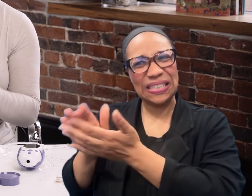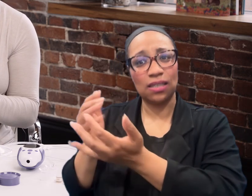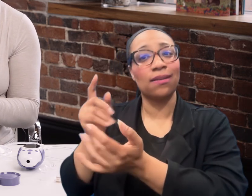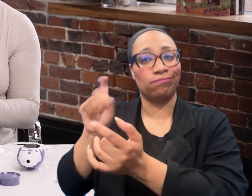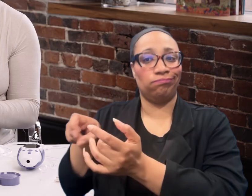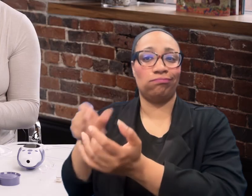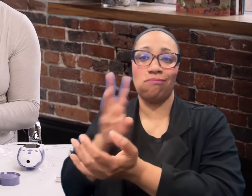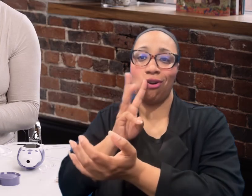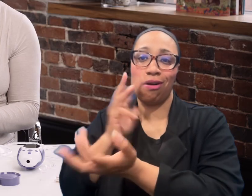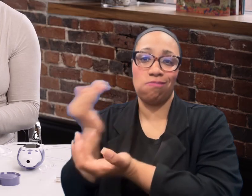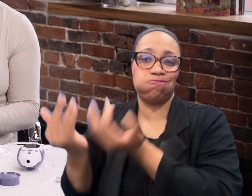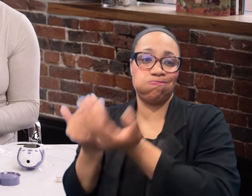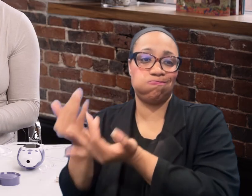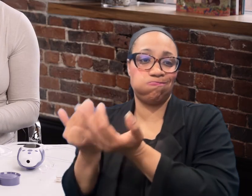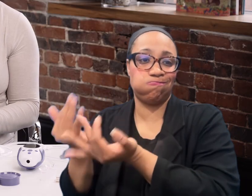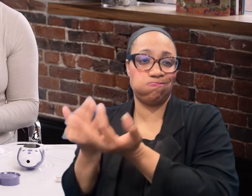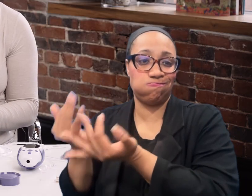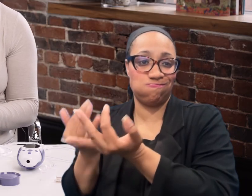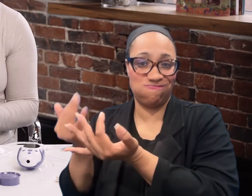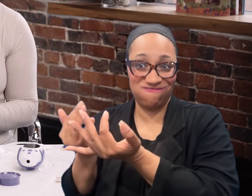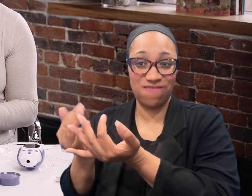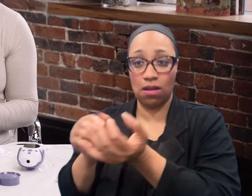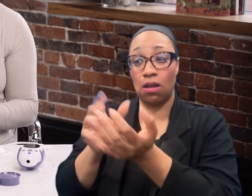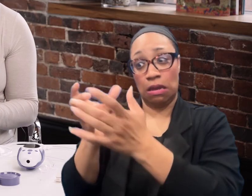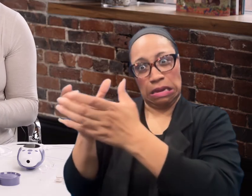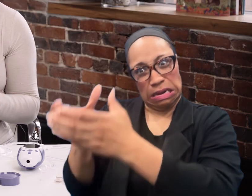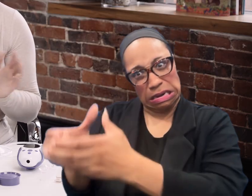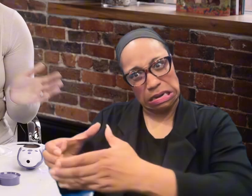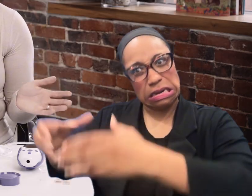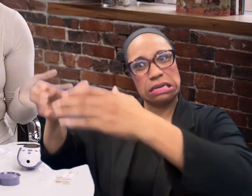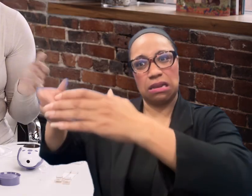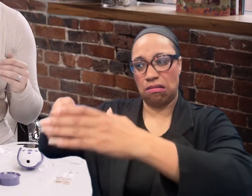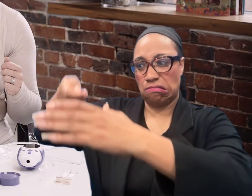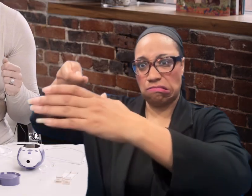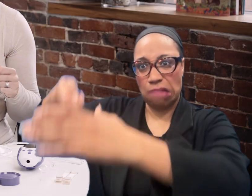water above the parts themselves and boil for 5 minutes. You'll take them out of that boiling